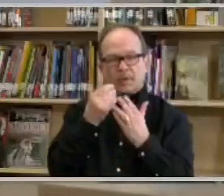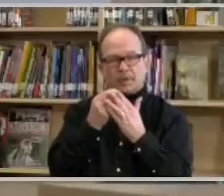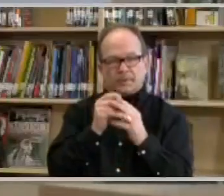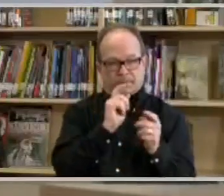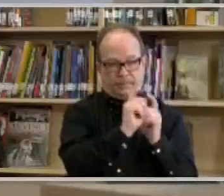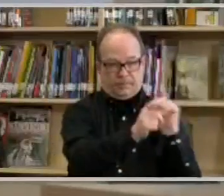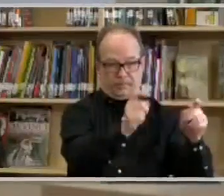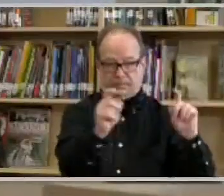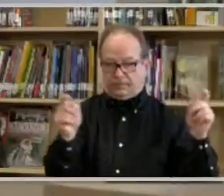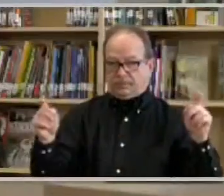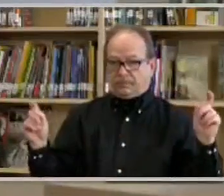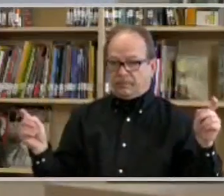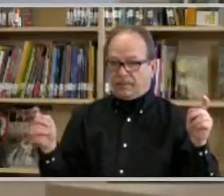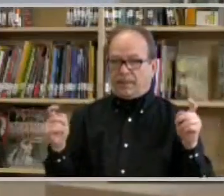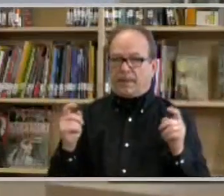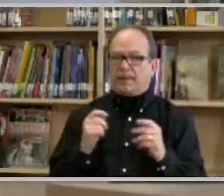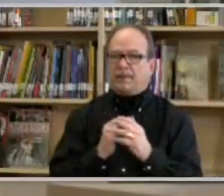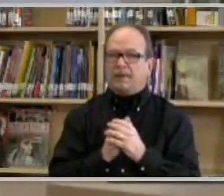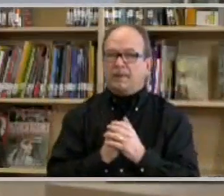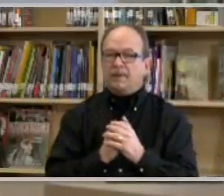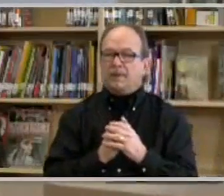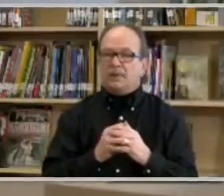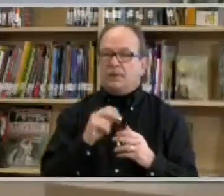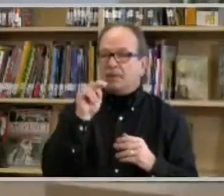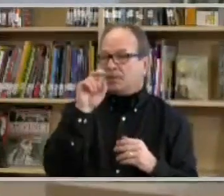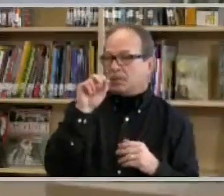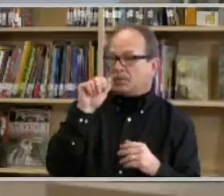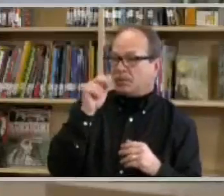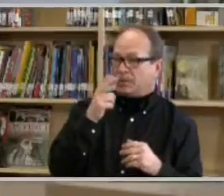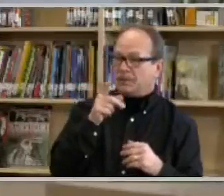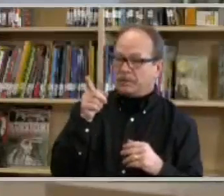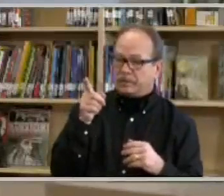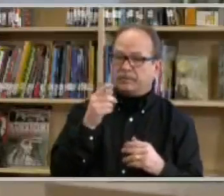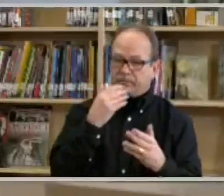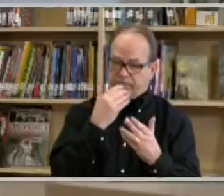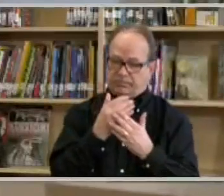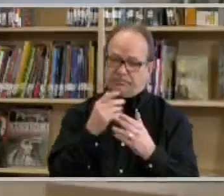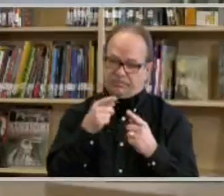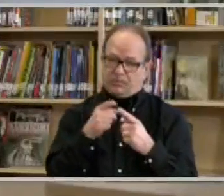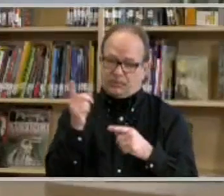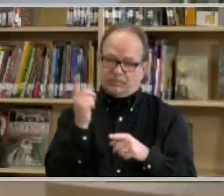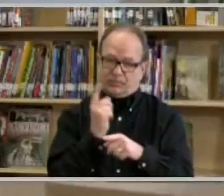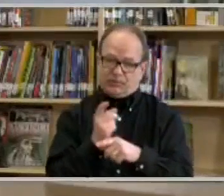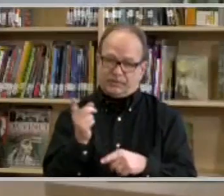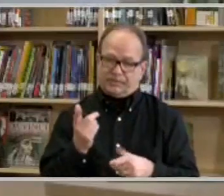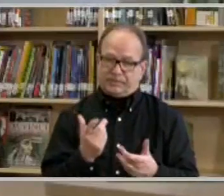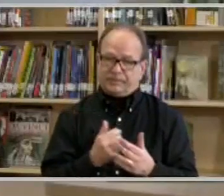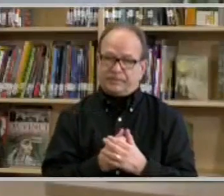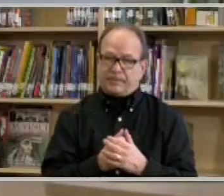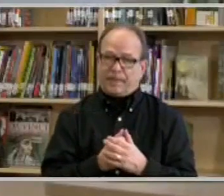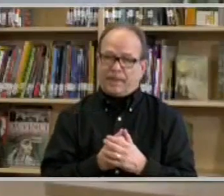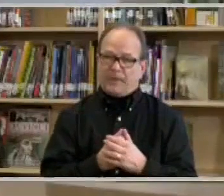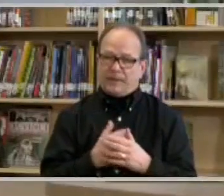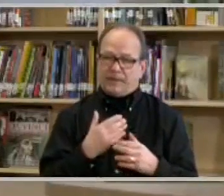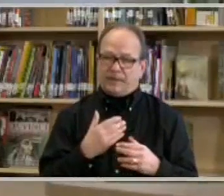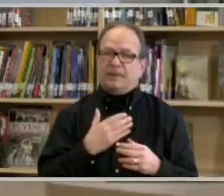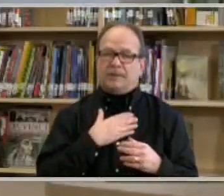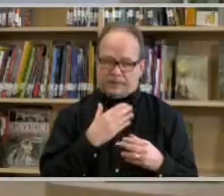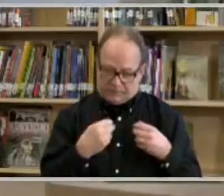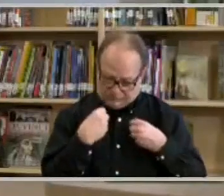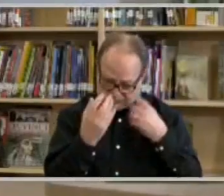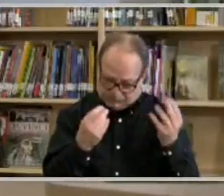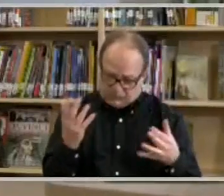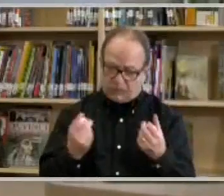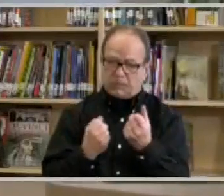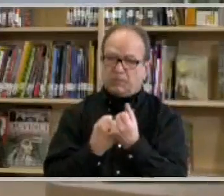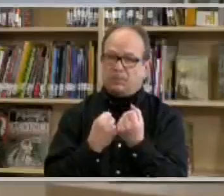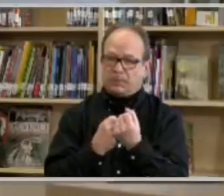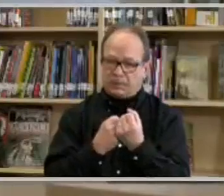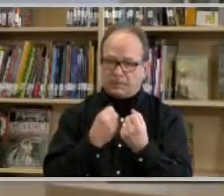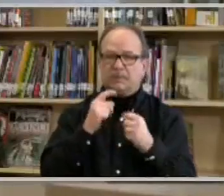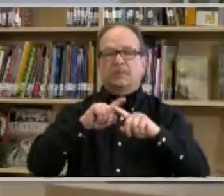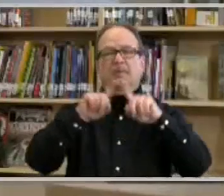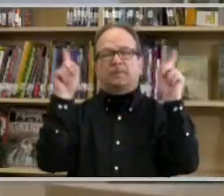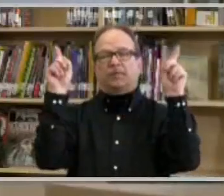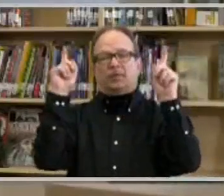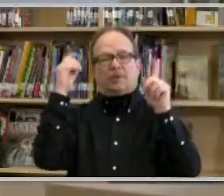STRATEGIES THERE.